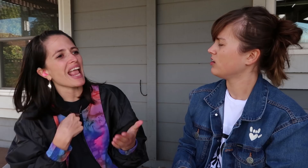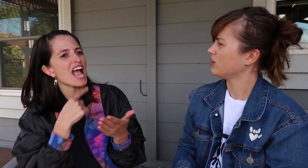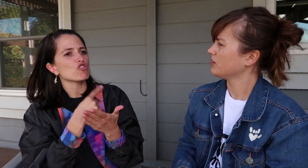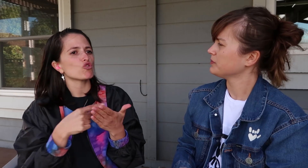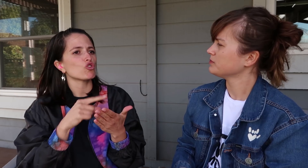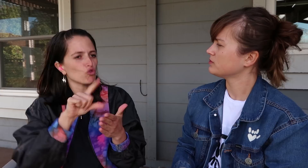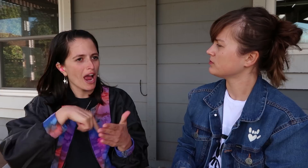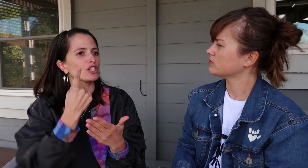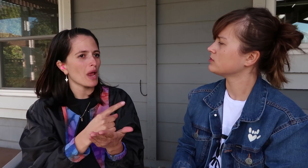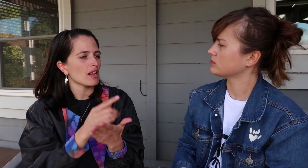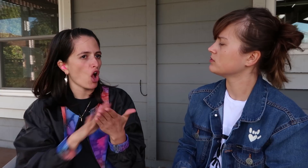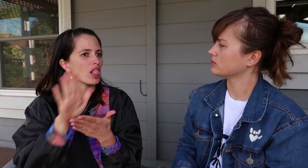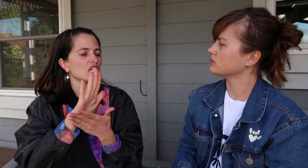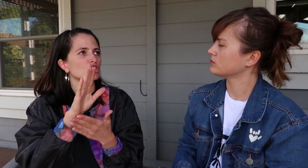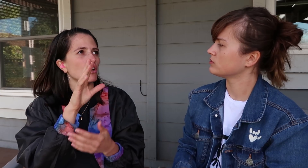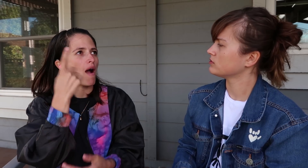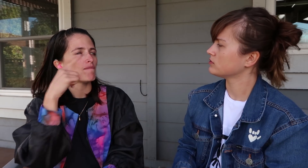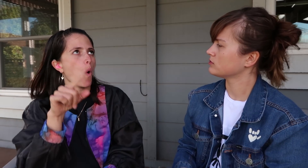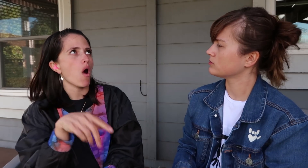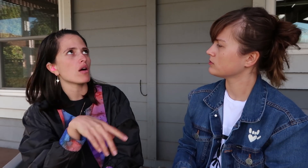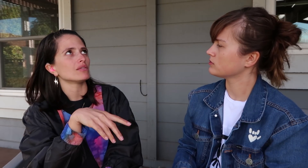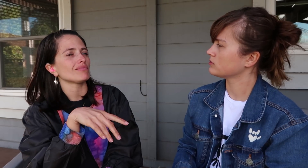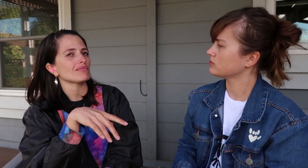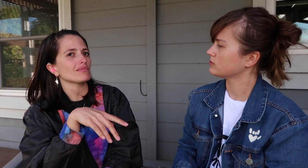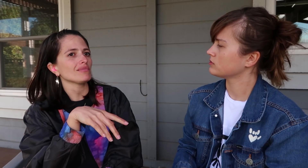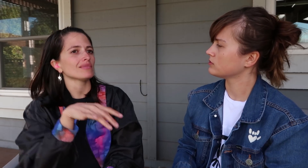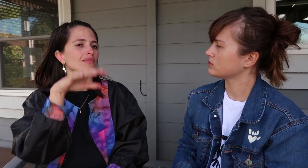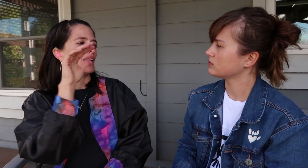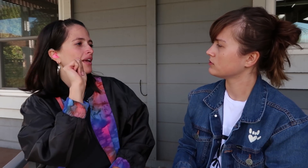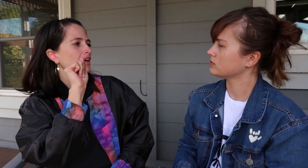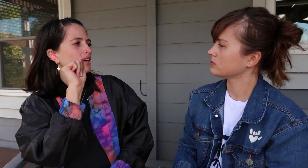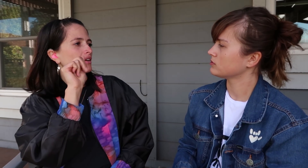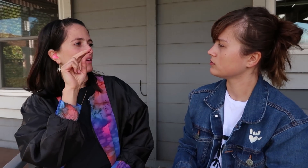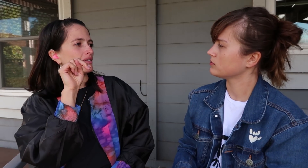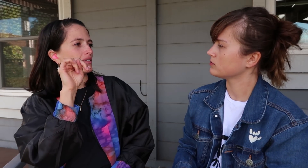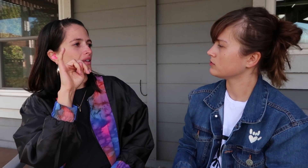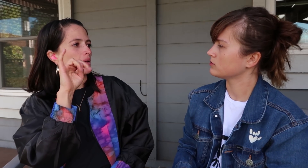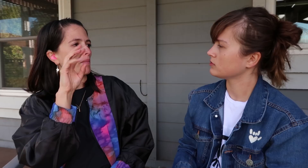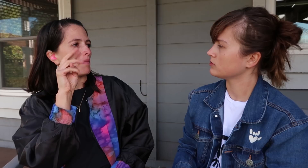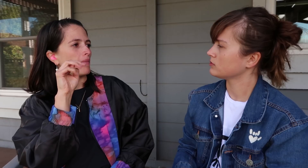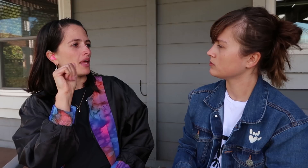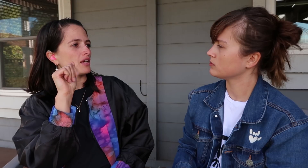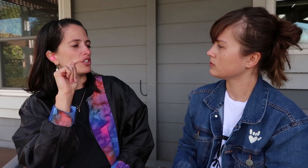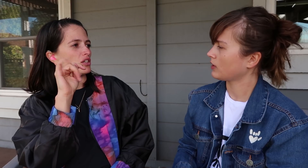For me, I graduated college for... Animation.